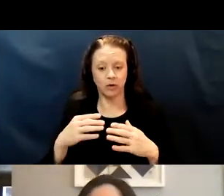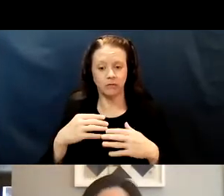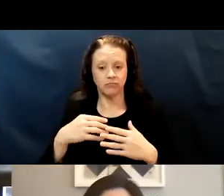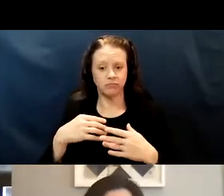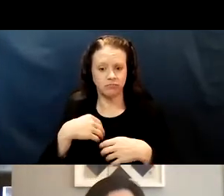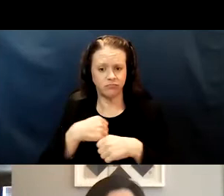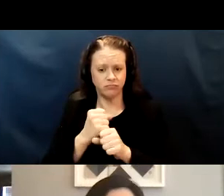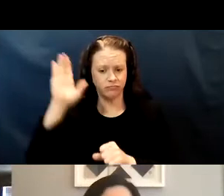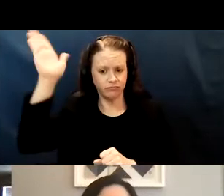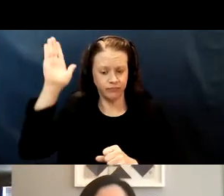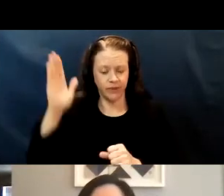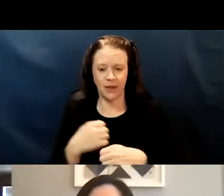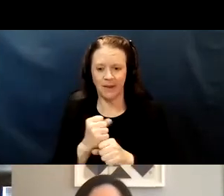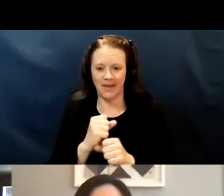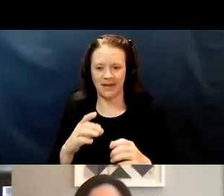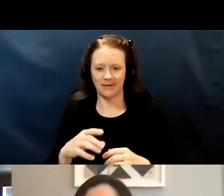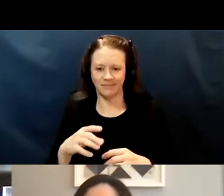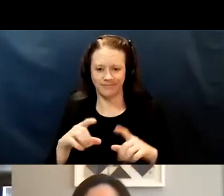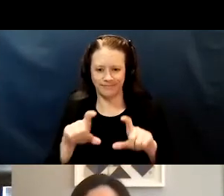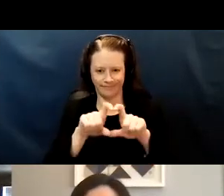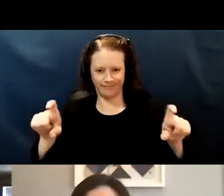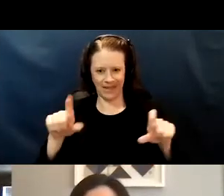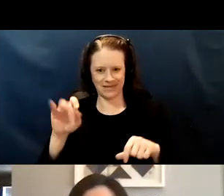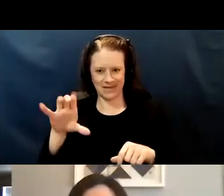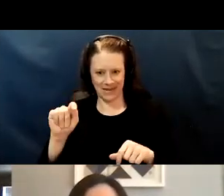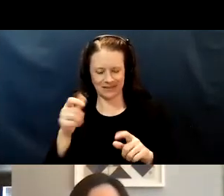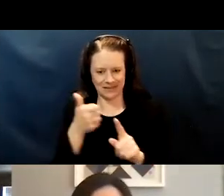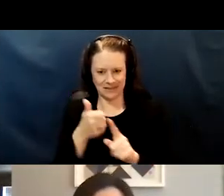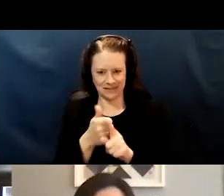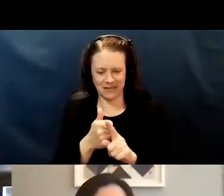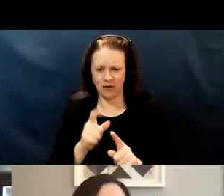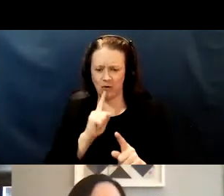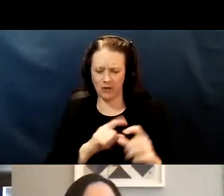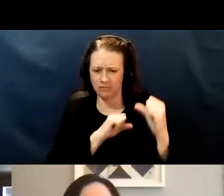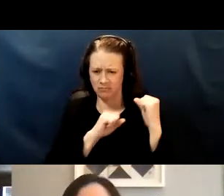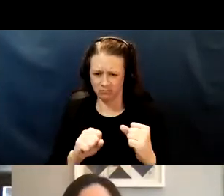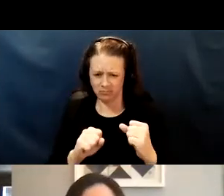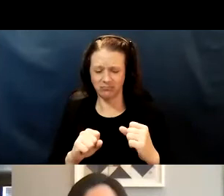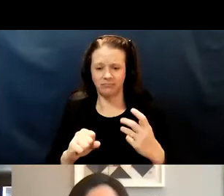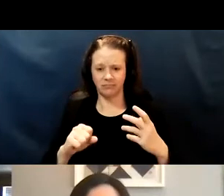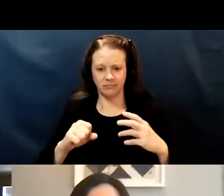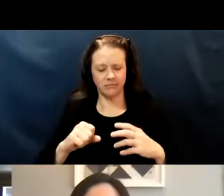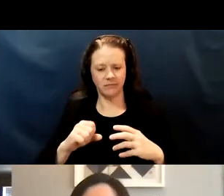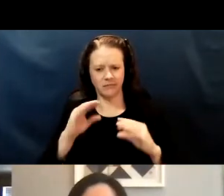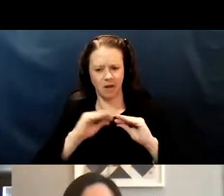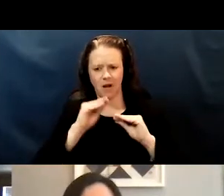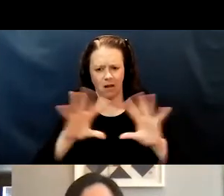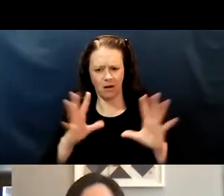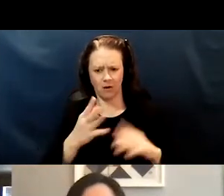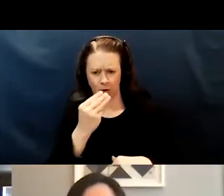contrast and in large, legible, sans serif font. Avoid italics or